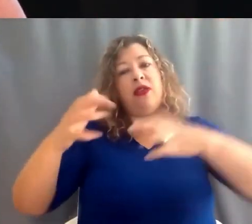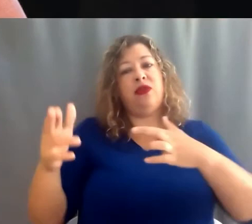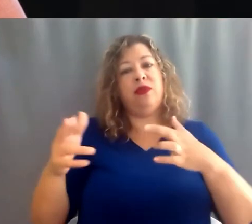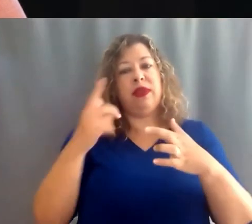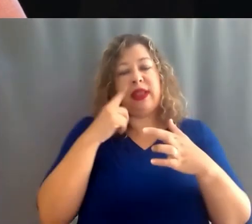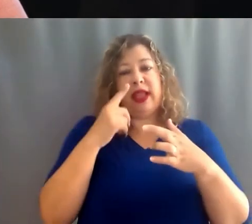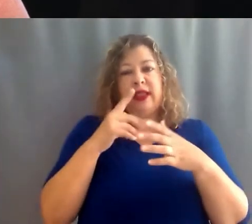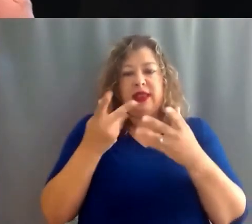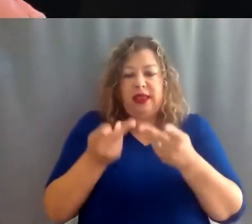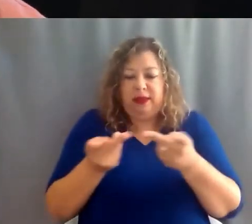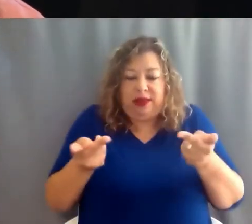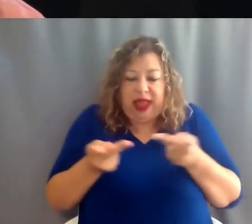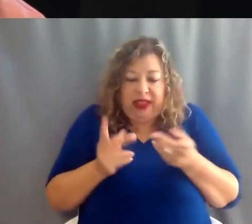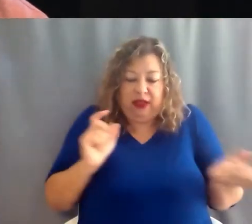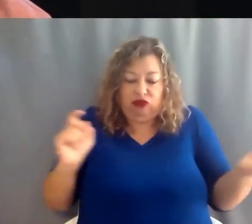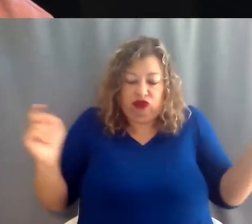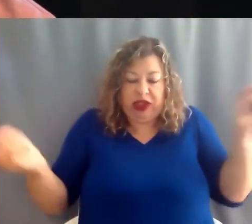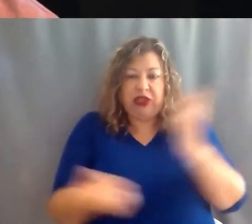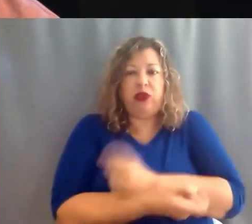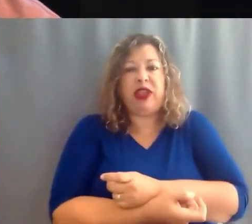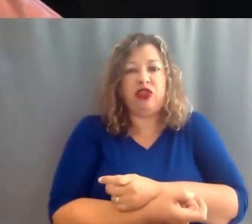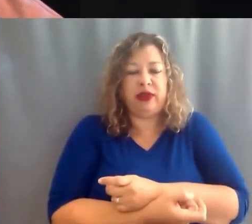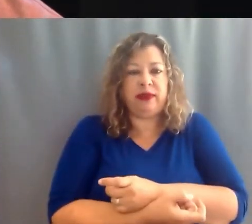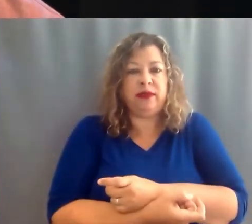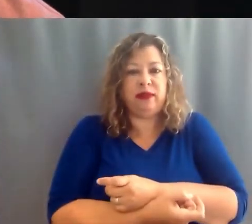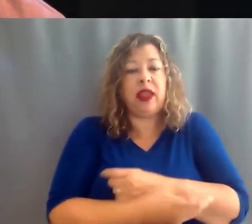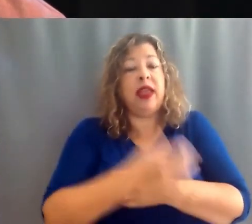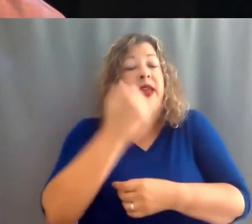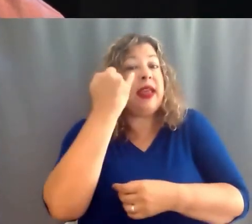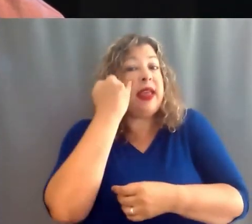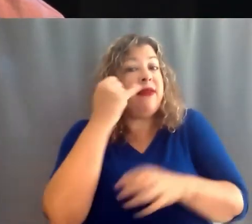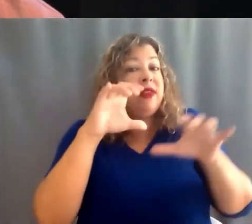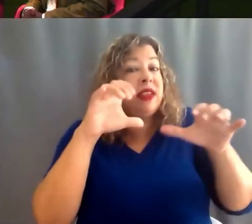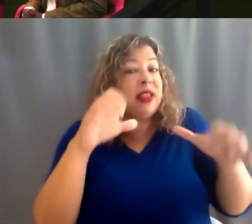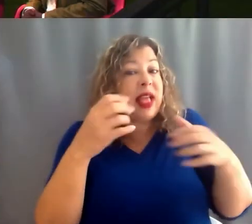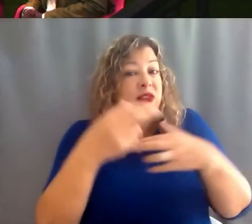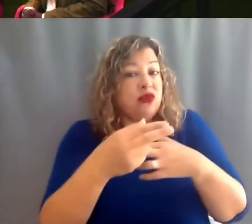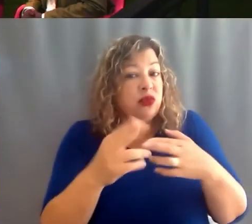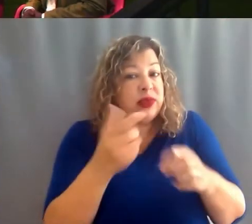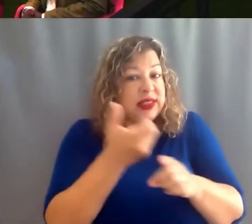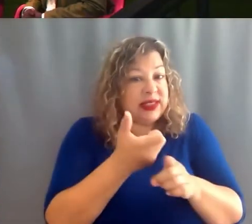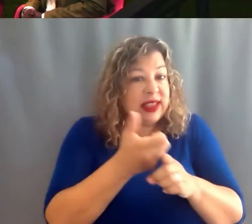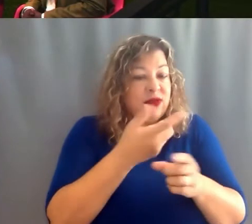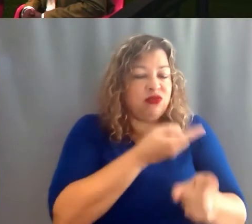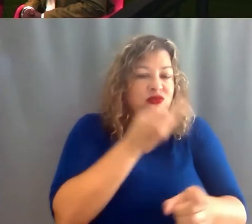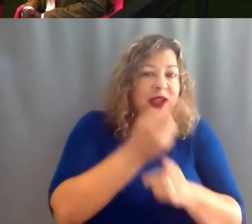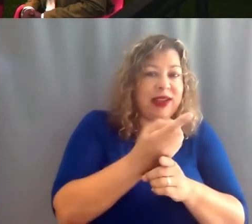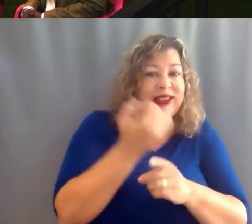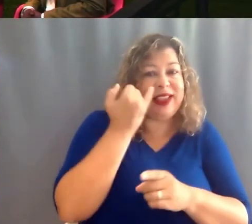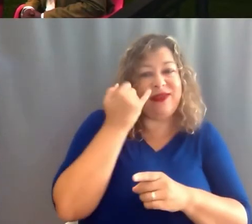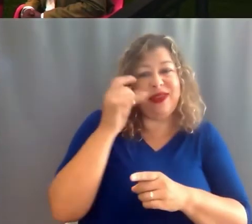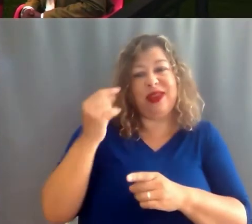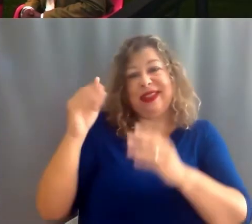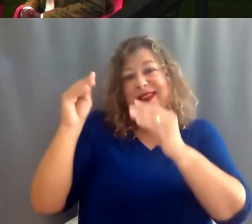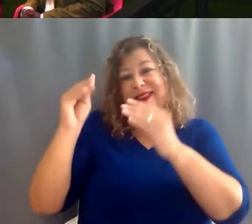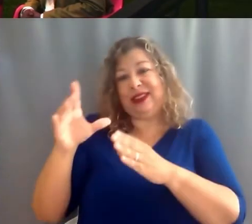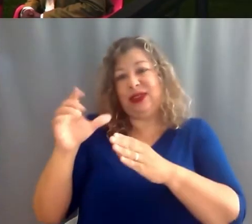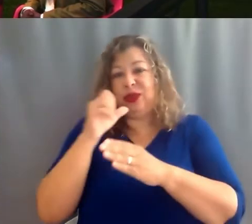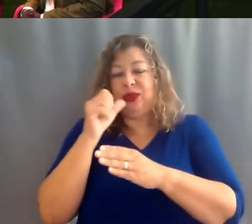I think if you make the classroom right, even a teacher who is on that lame sucka vibe. I would like to feel that.